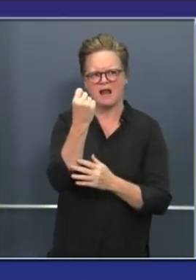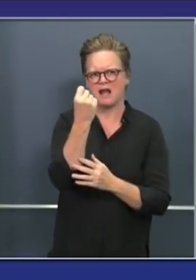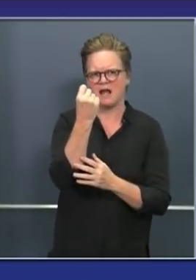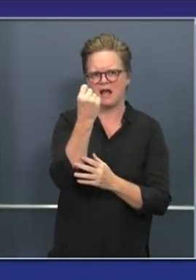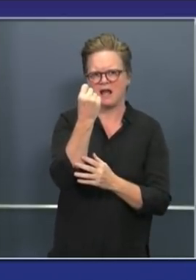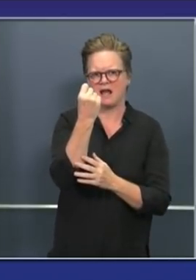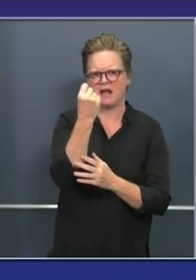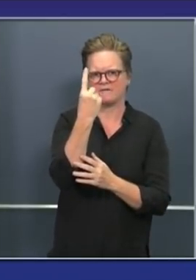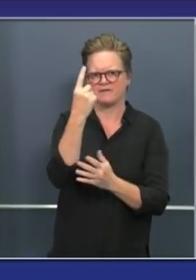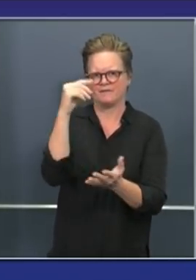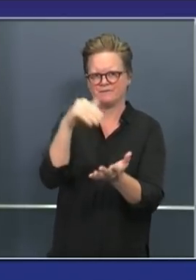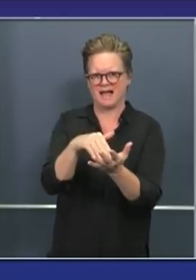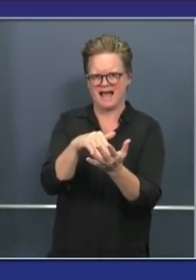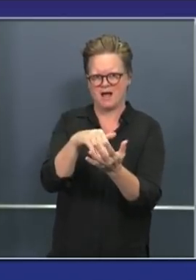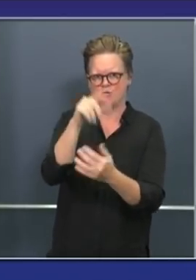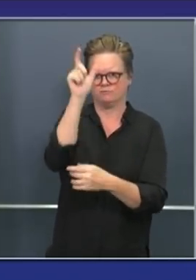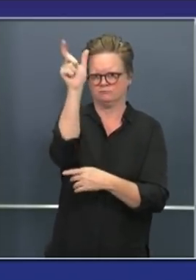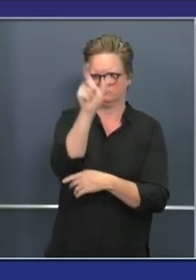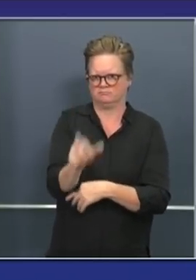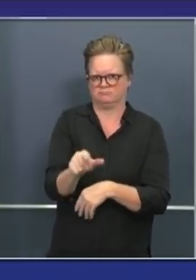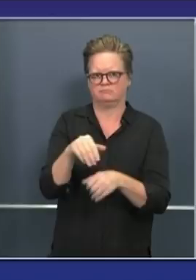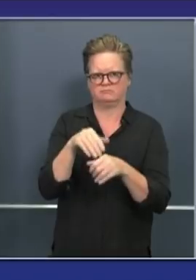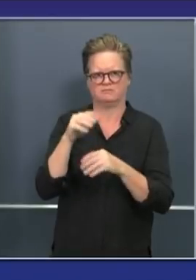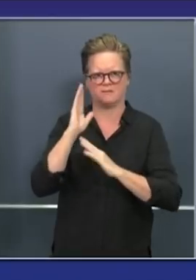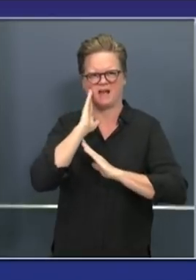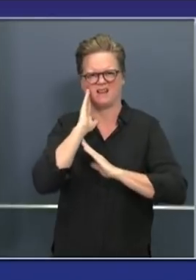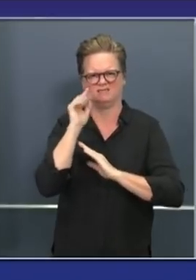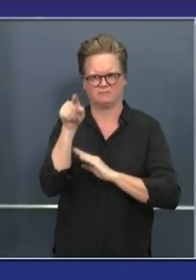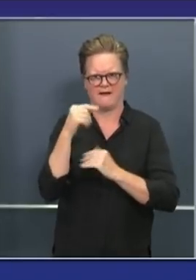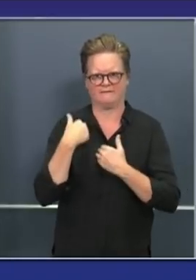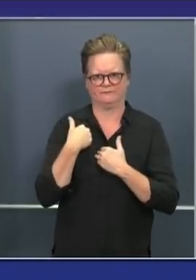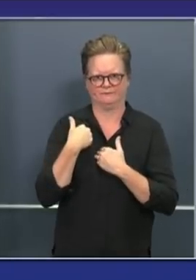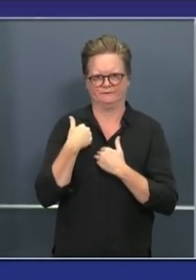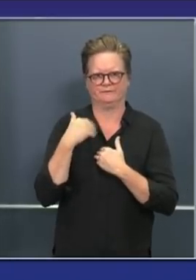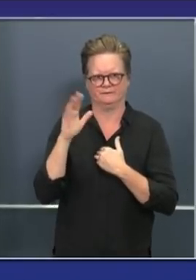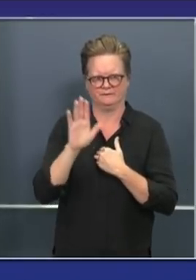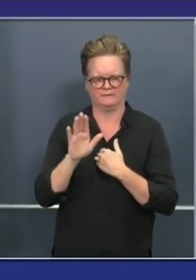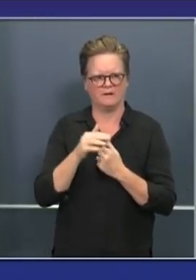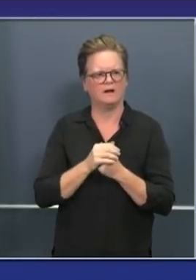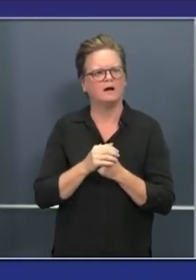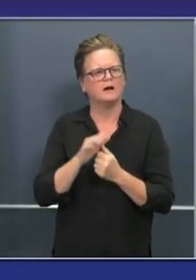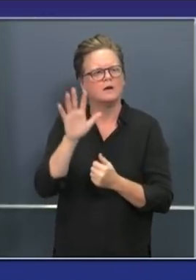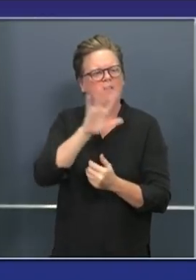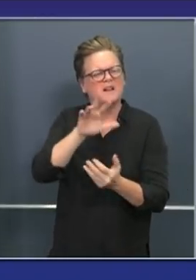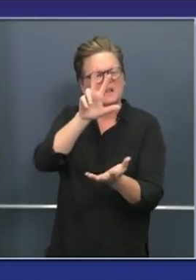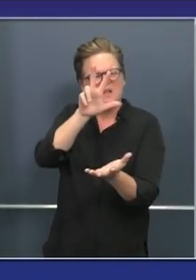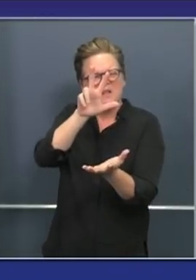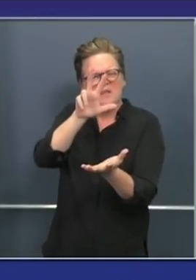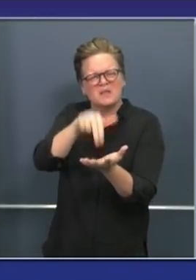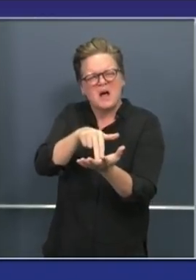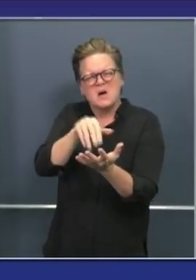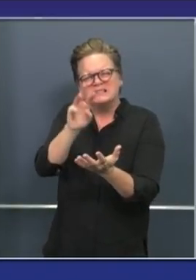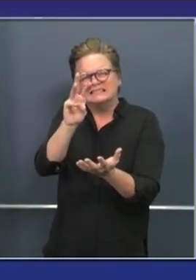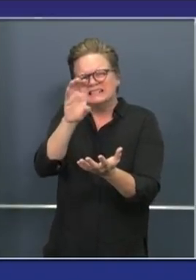OUR ICU CAPACITY SPACE. THERE'S CLOSE TO 11,000 STAFFED ICU BEDS IN THE STATE OF